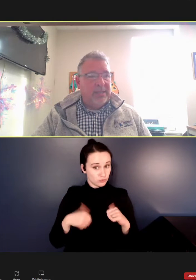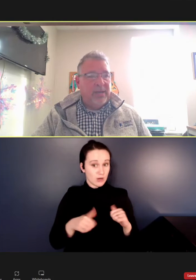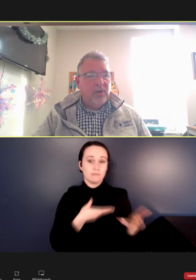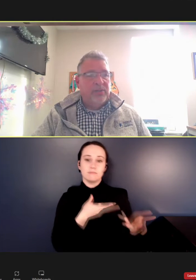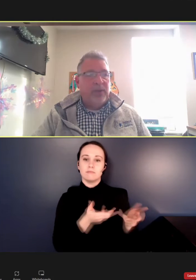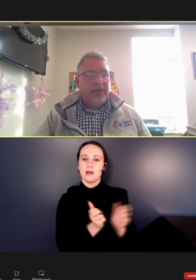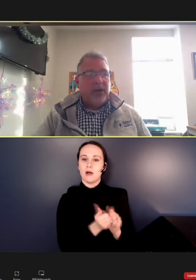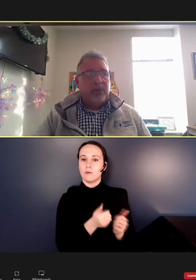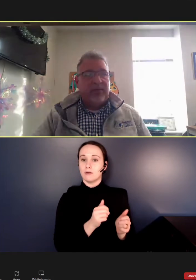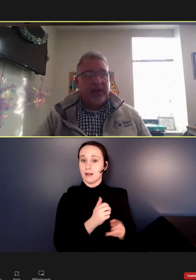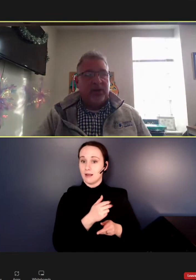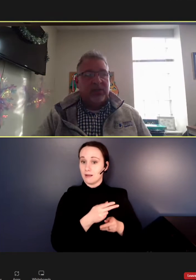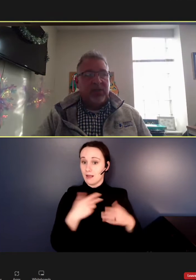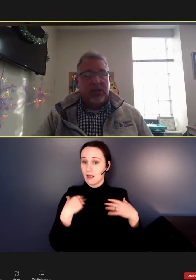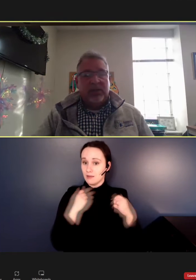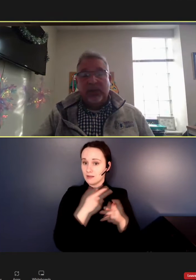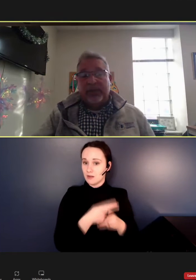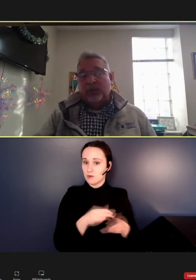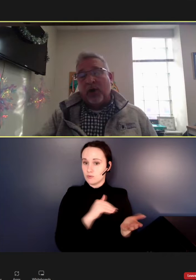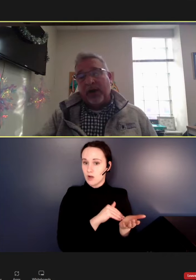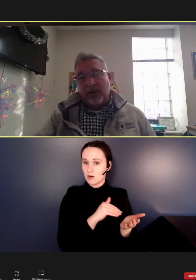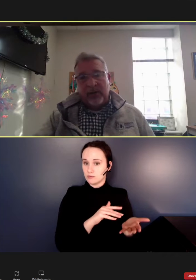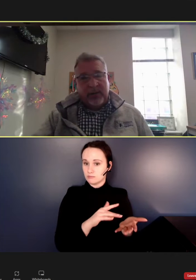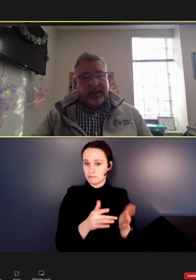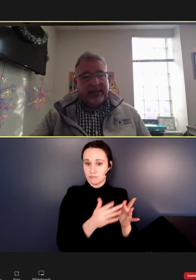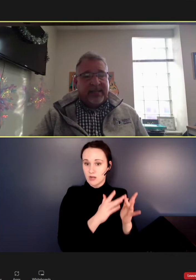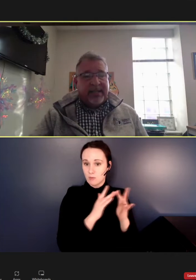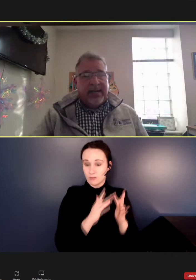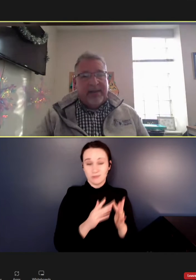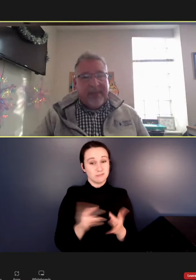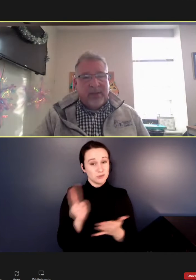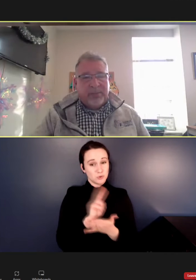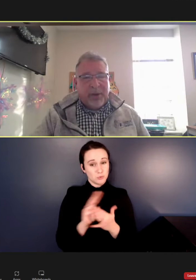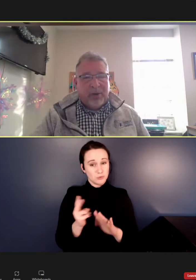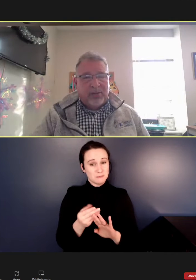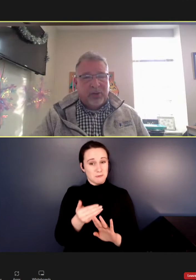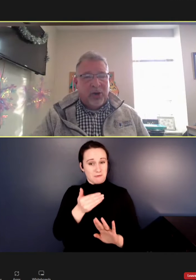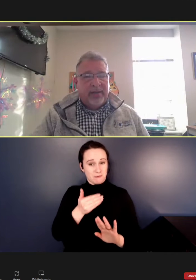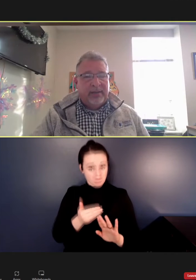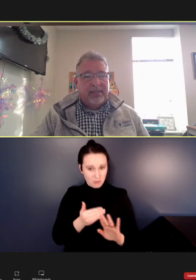a letter to healthcare providers two weeks prior to sending anything out to parents or guardians